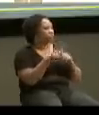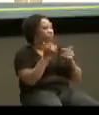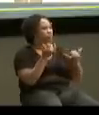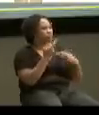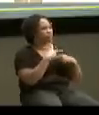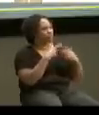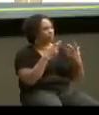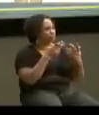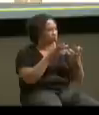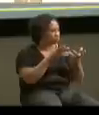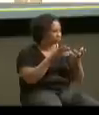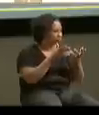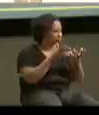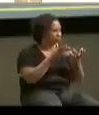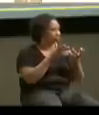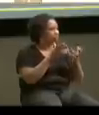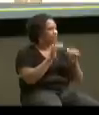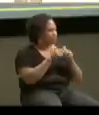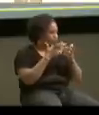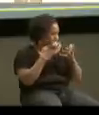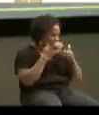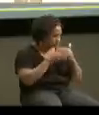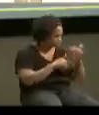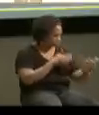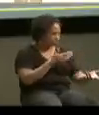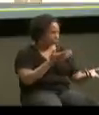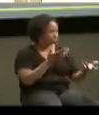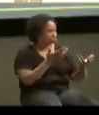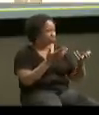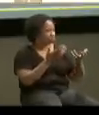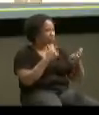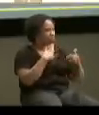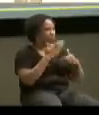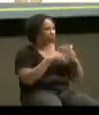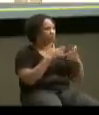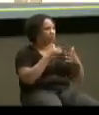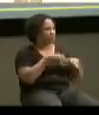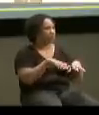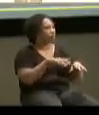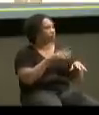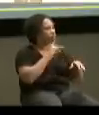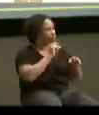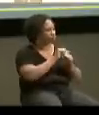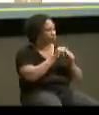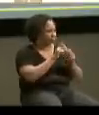YOU ALL TODAY IN TERMS OF HOW WE WANT TO MOVE FORWARD ON THIS AS